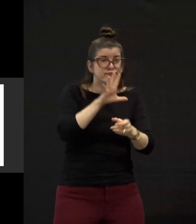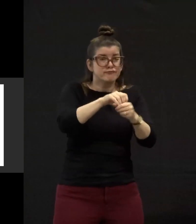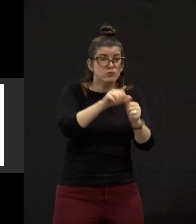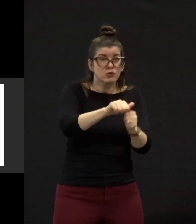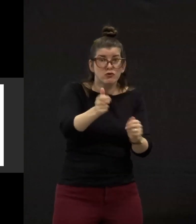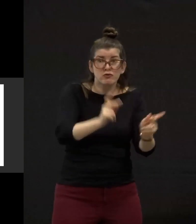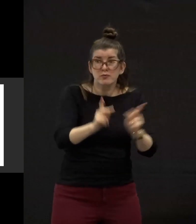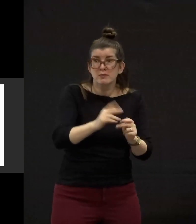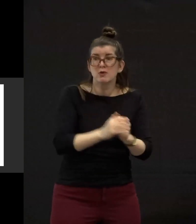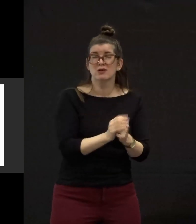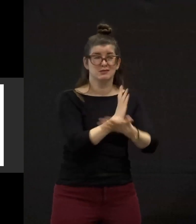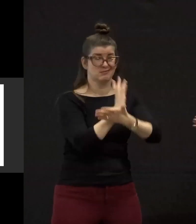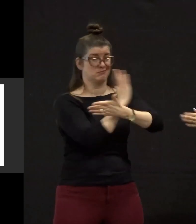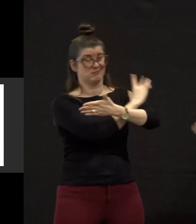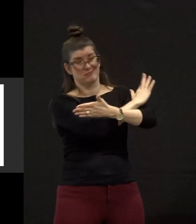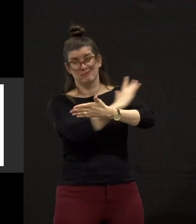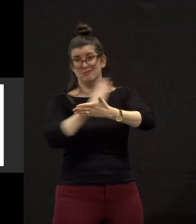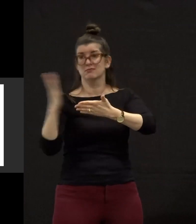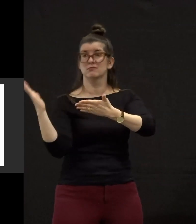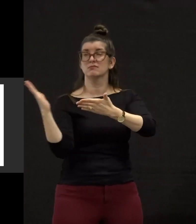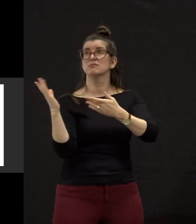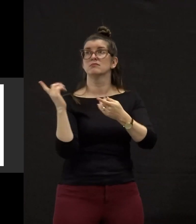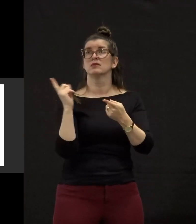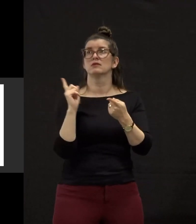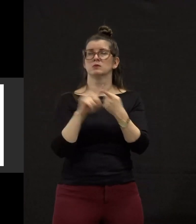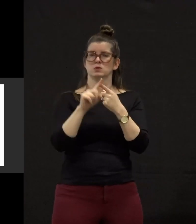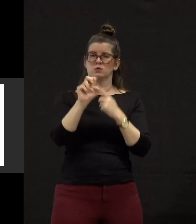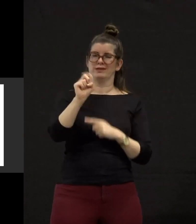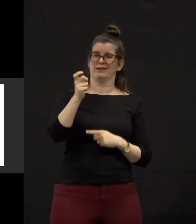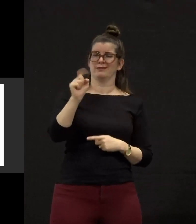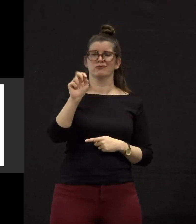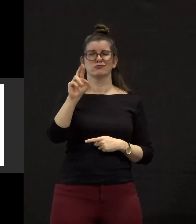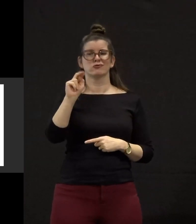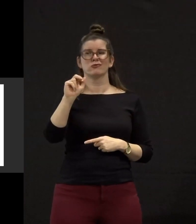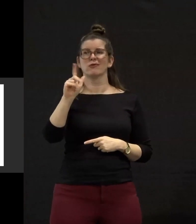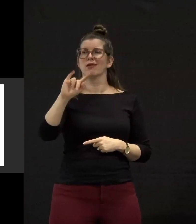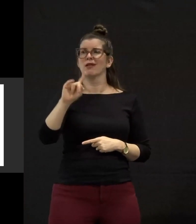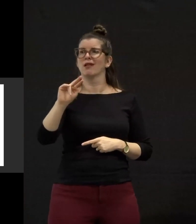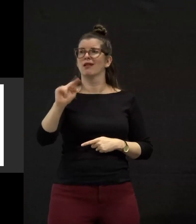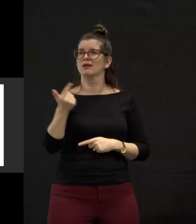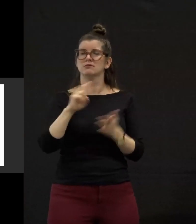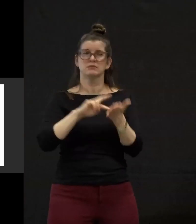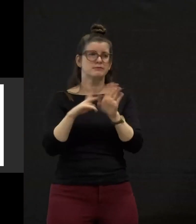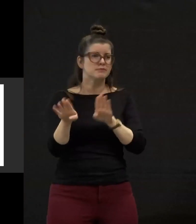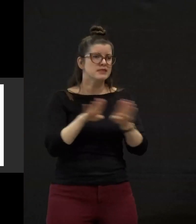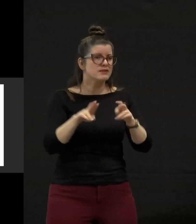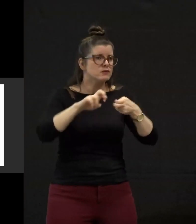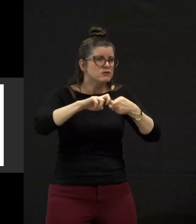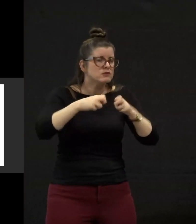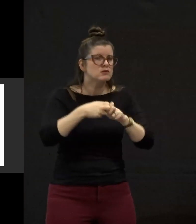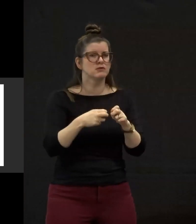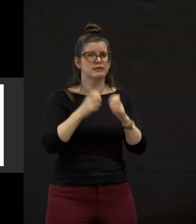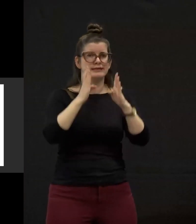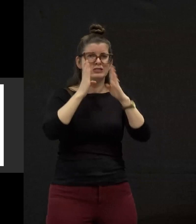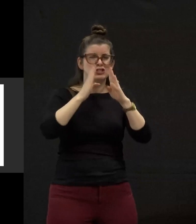all the way ranging to externalizing or behavior struggles, struggles with attention, can't focus,